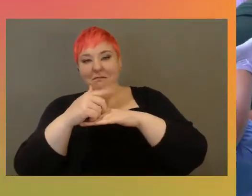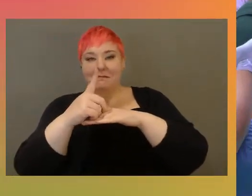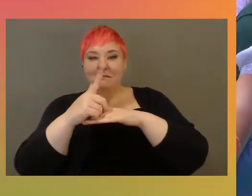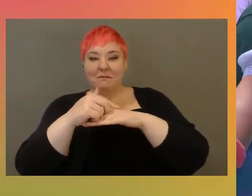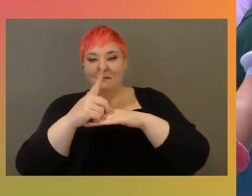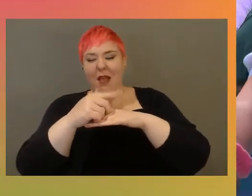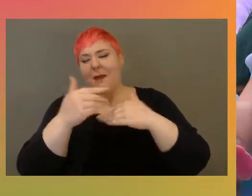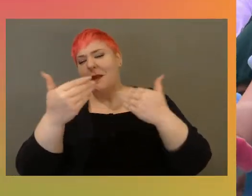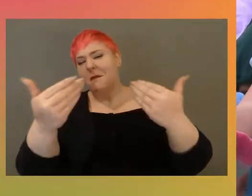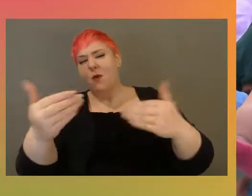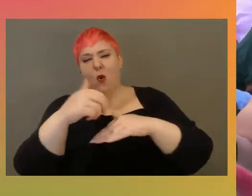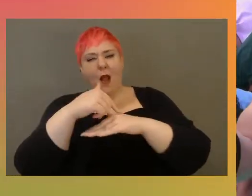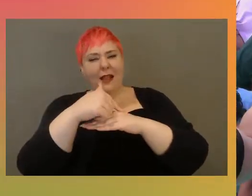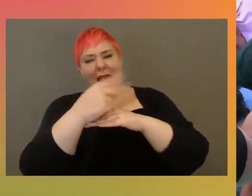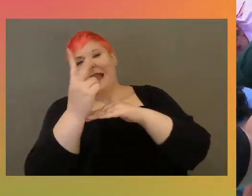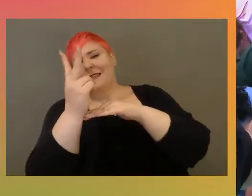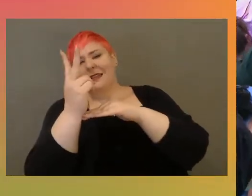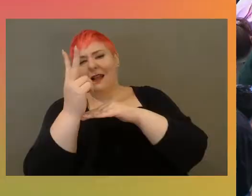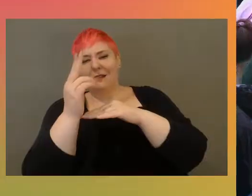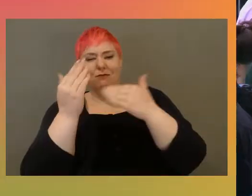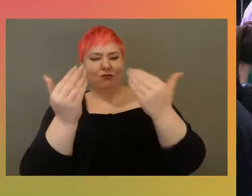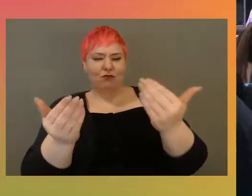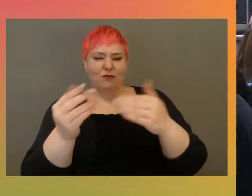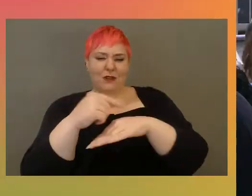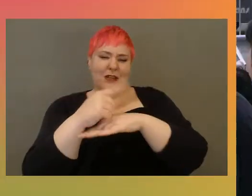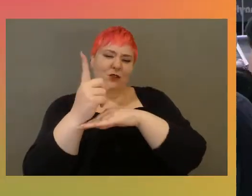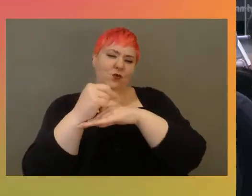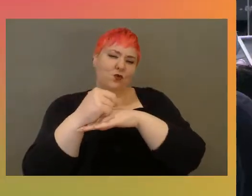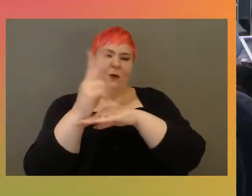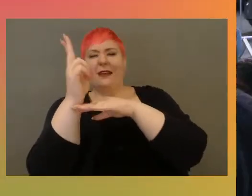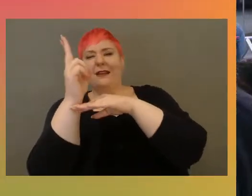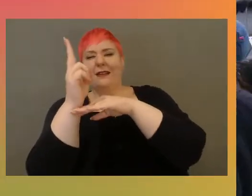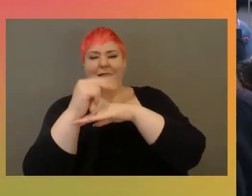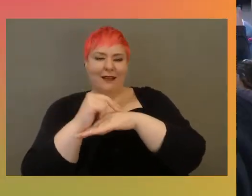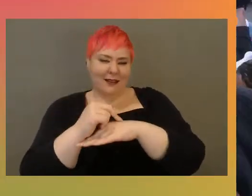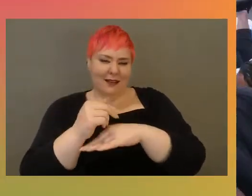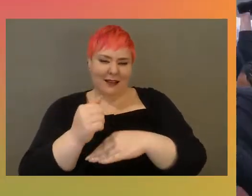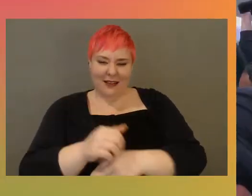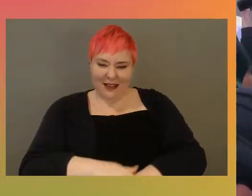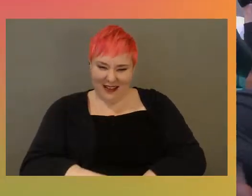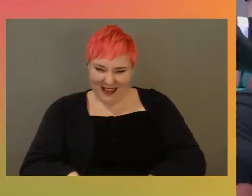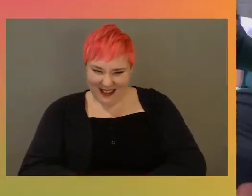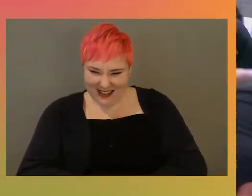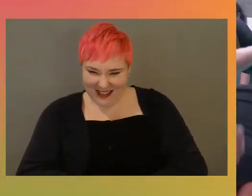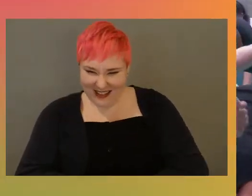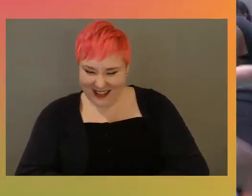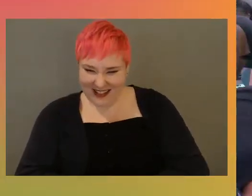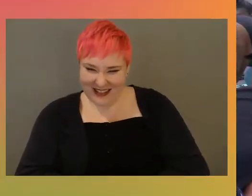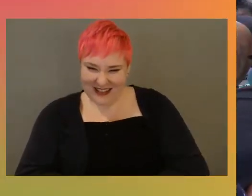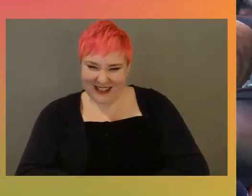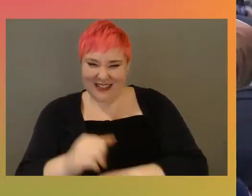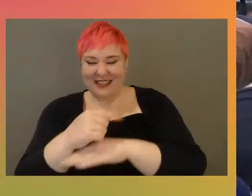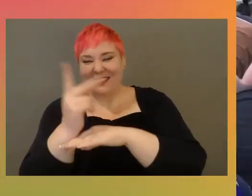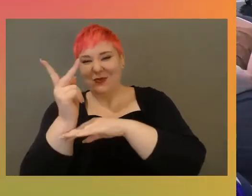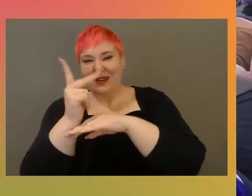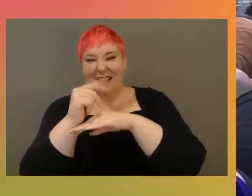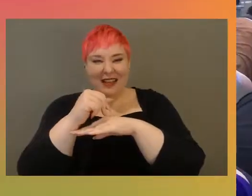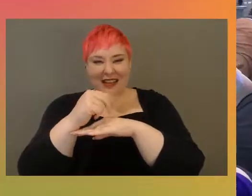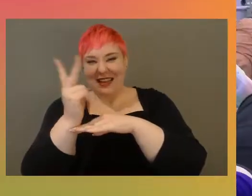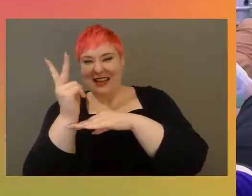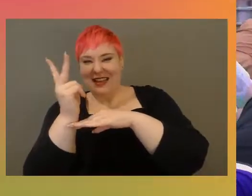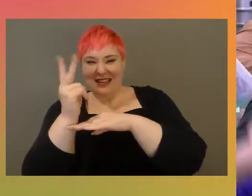BOUNCY AND THEN KICK OUT TO A